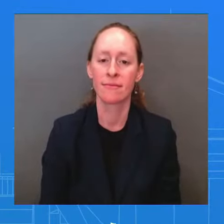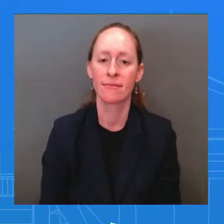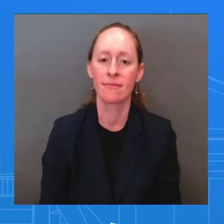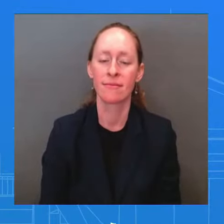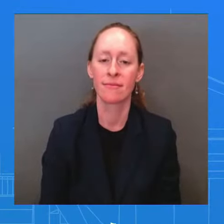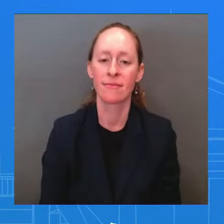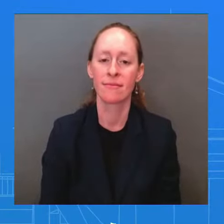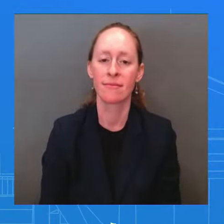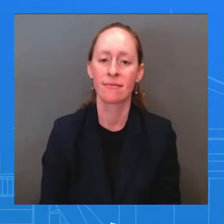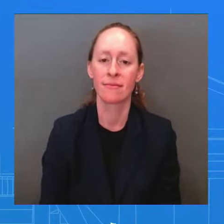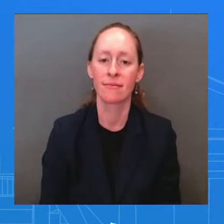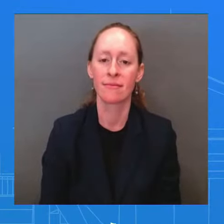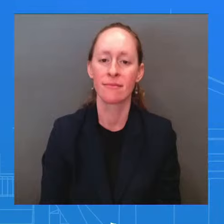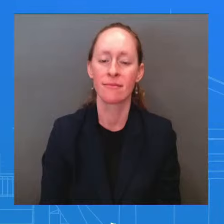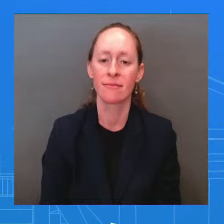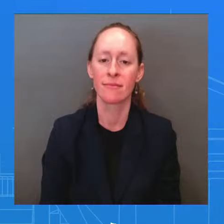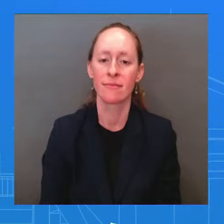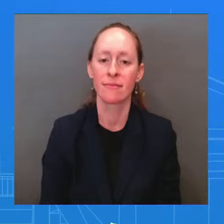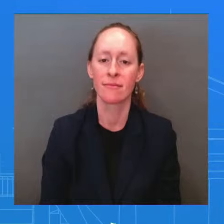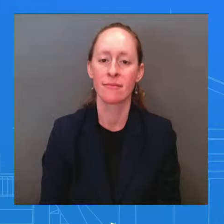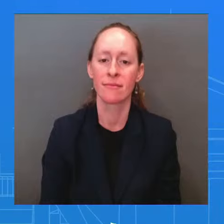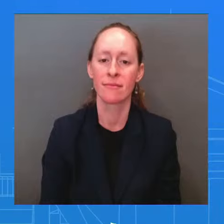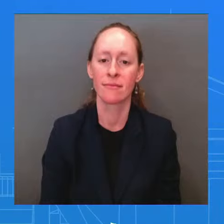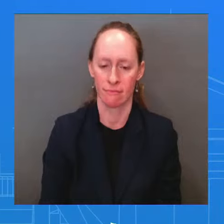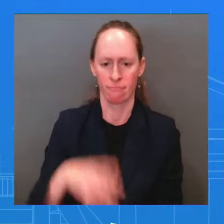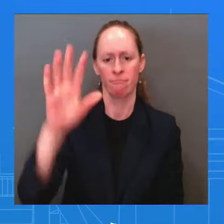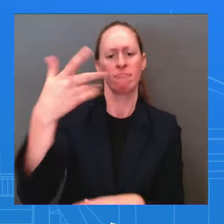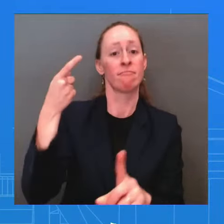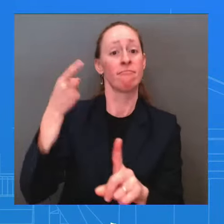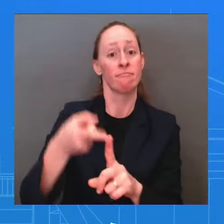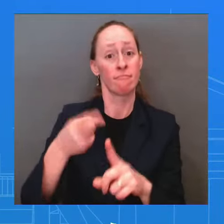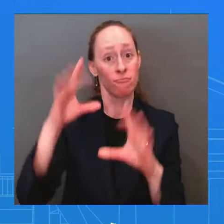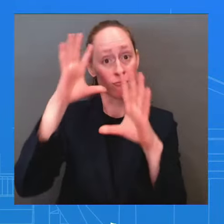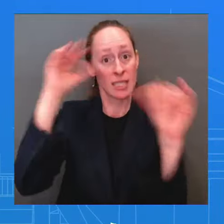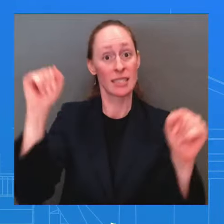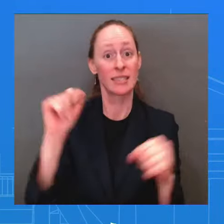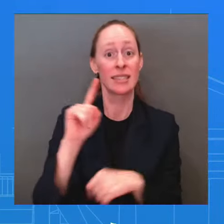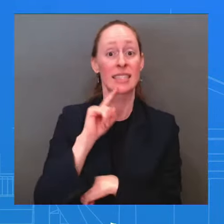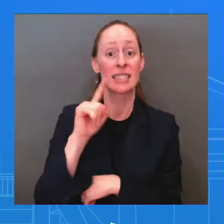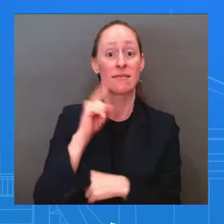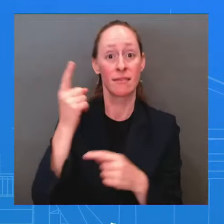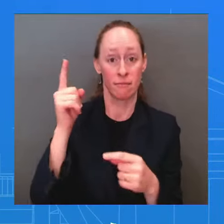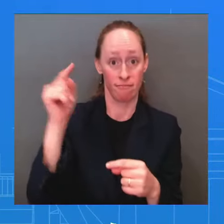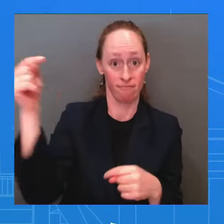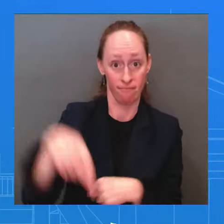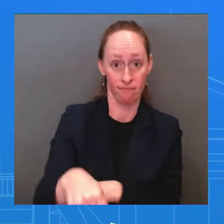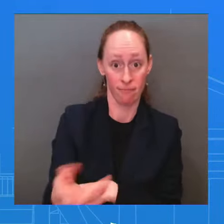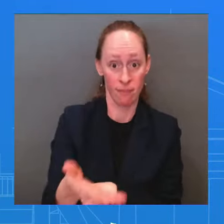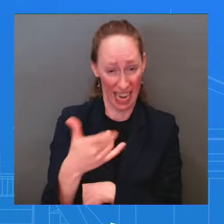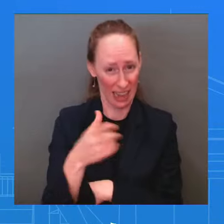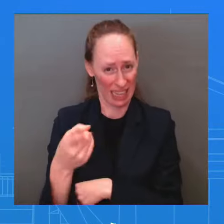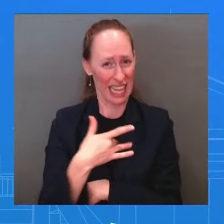You issued a statement welcoming that. How significant is this? And do you see the Saudis' role now moving from being a party